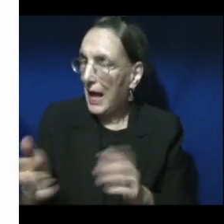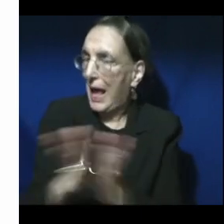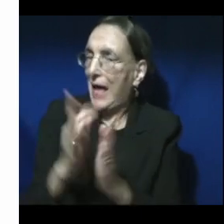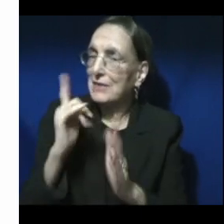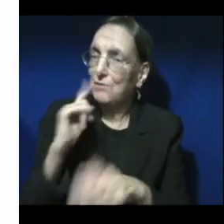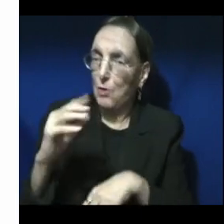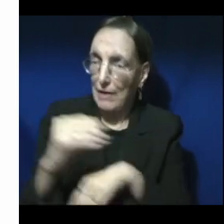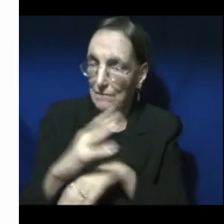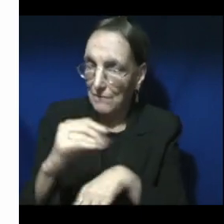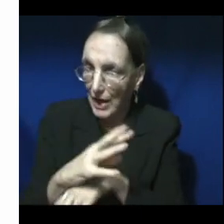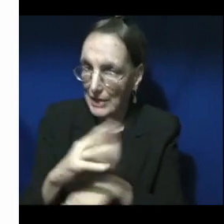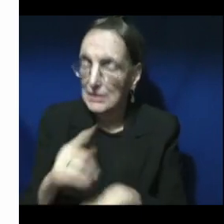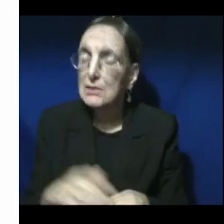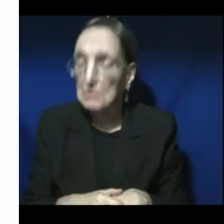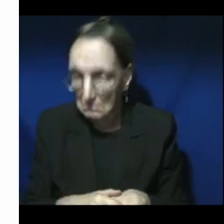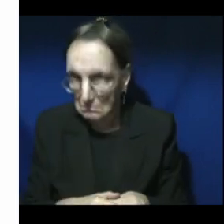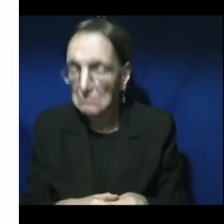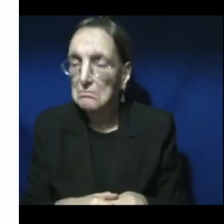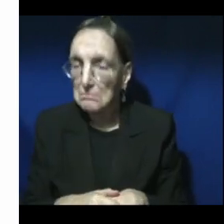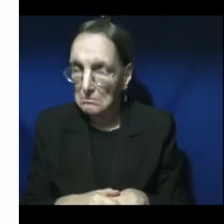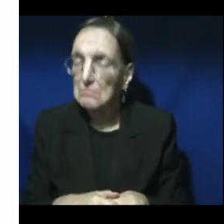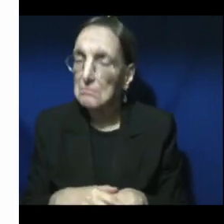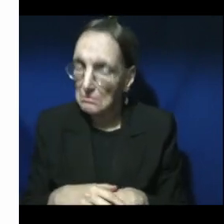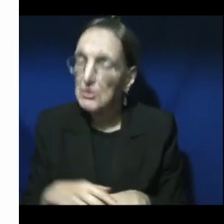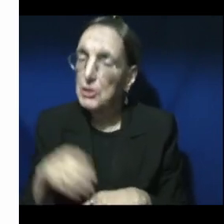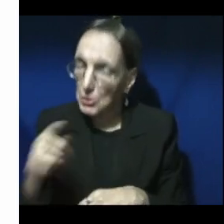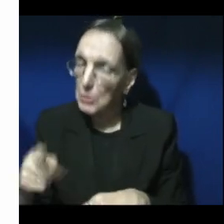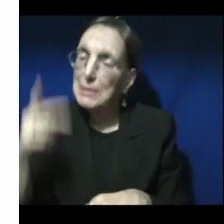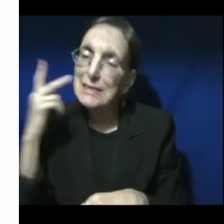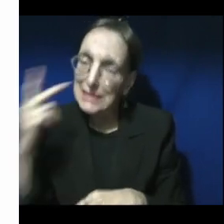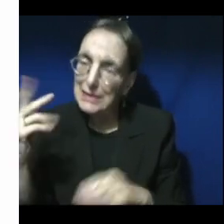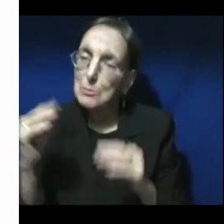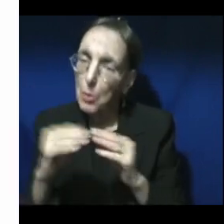but it’ll also lead you to be perceived more positively as a result. So if you see someone at